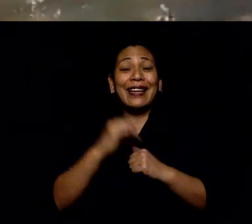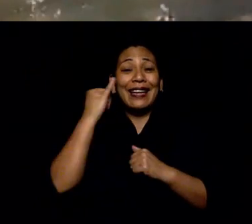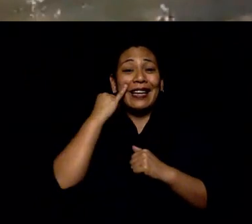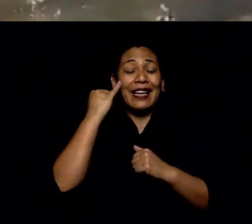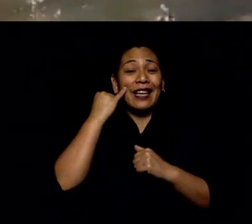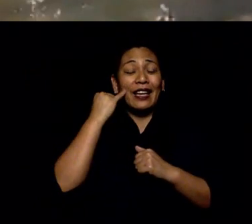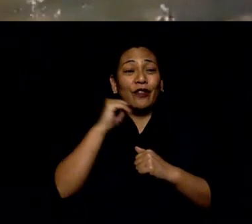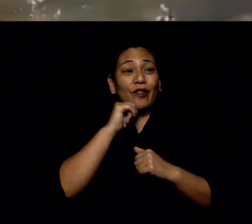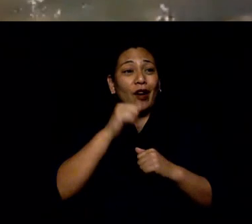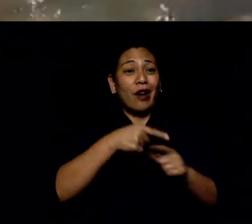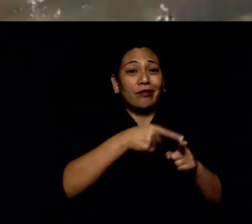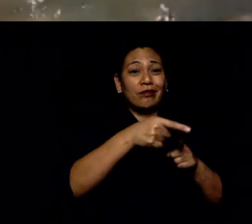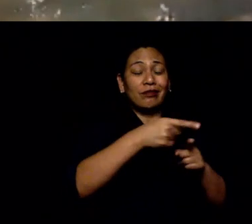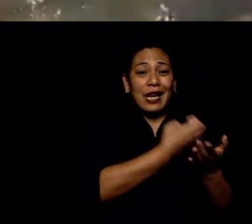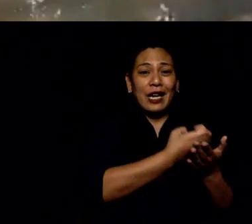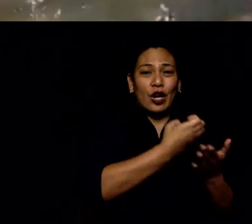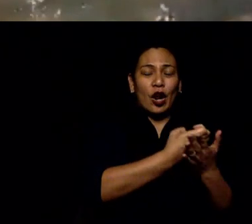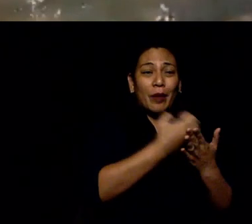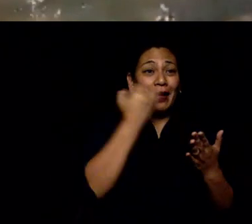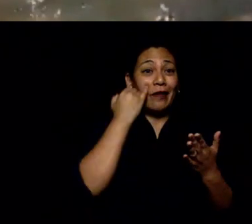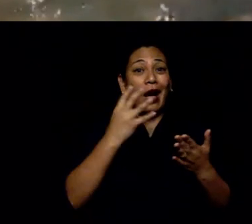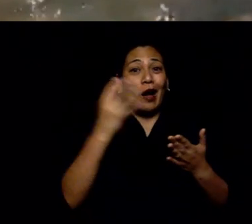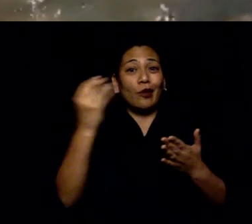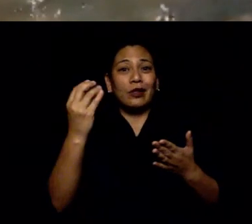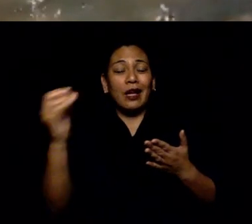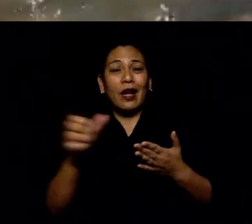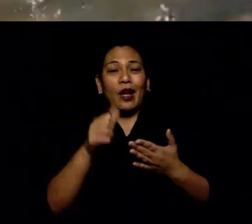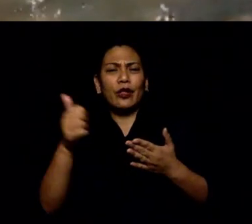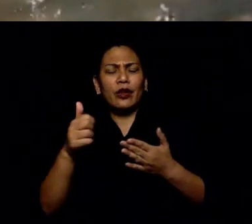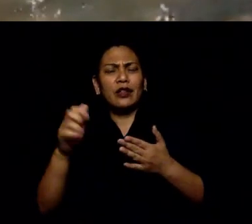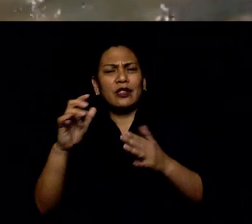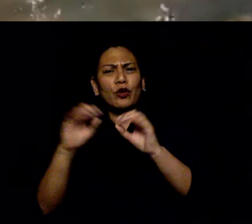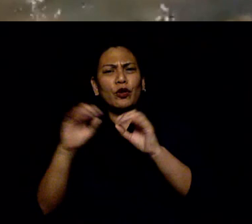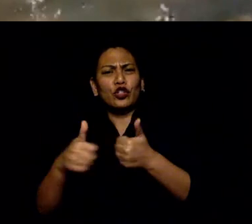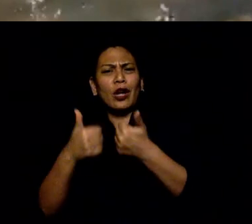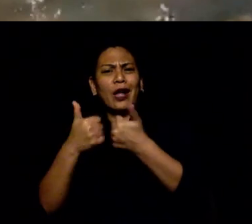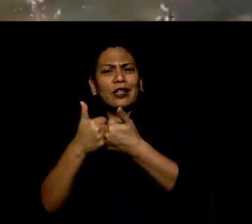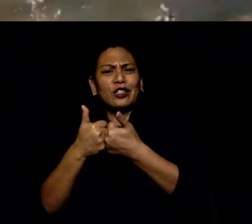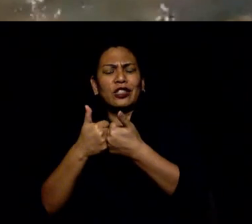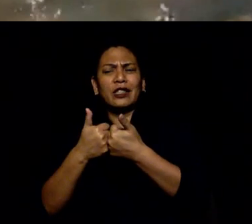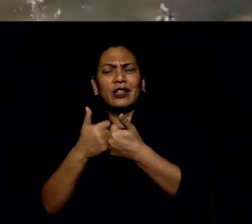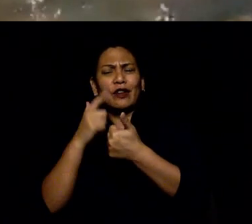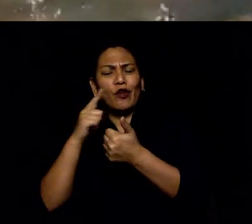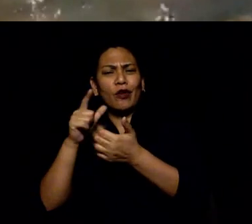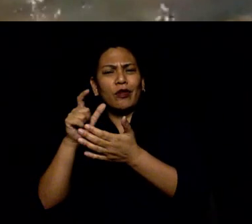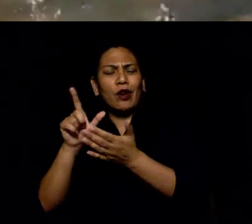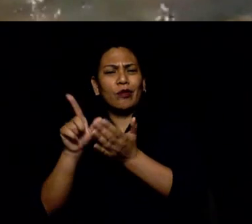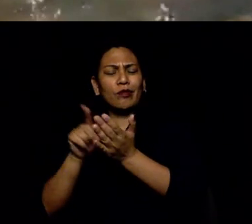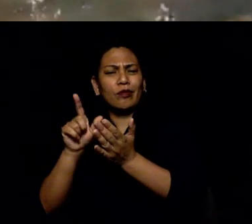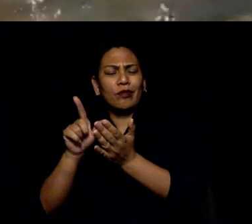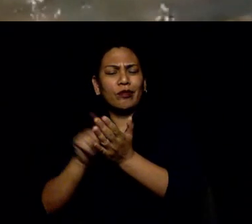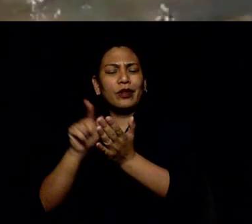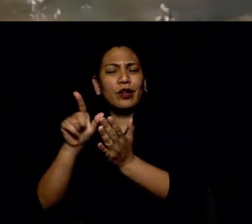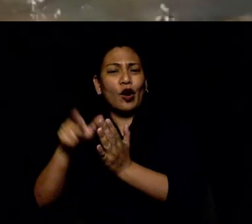mainstream, like the world bank it doesn't tend to do articles by them.